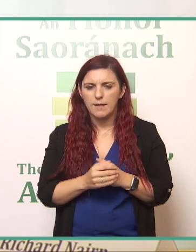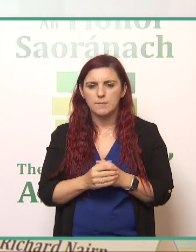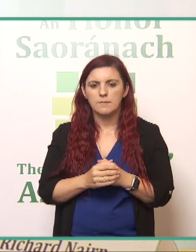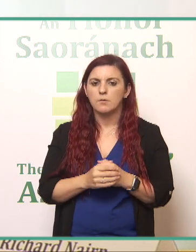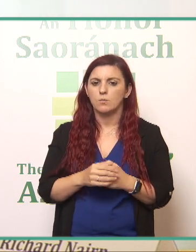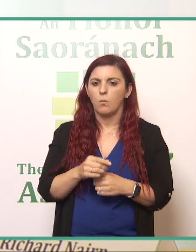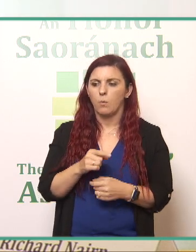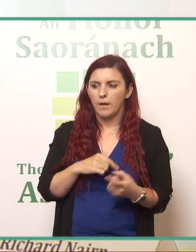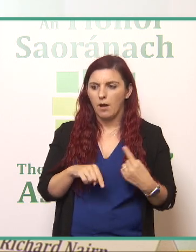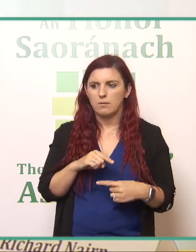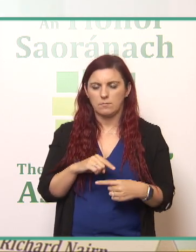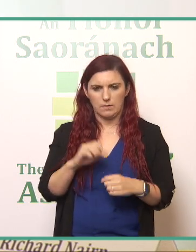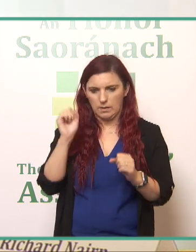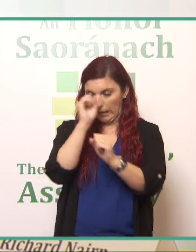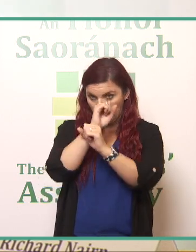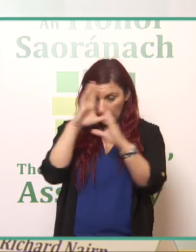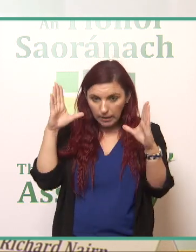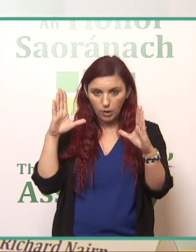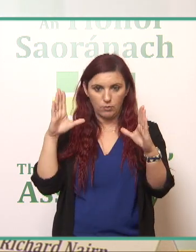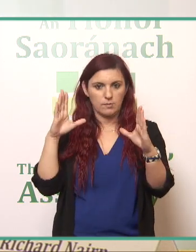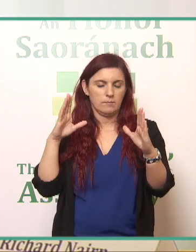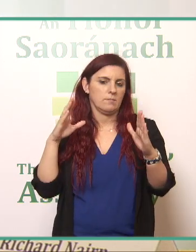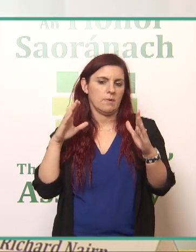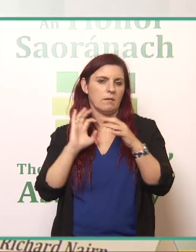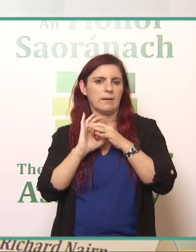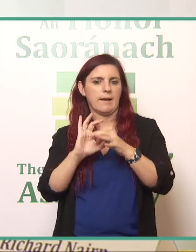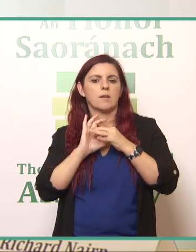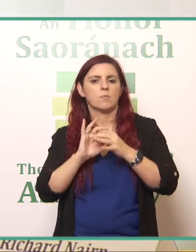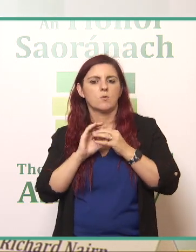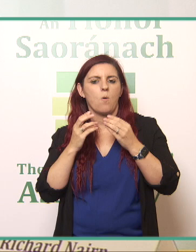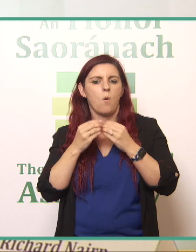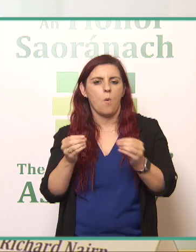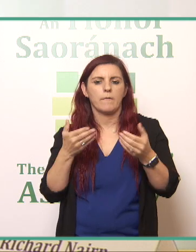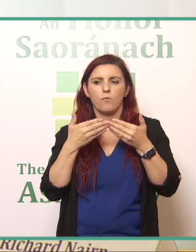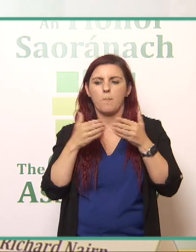We are being very clear in what our vision is and it's open for public consultation at the moment in stakeholder engagement where